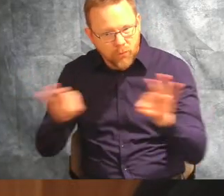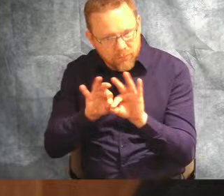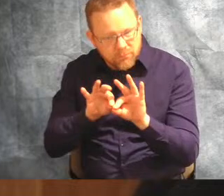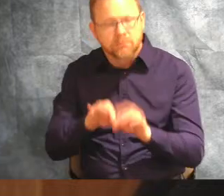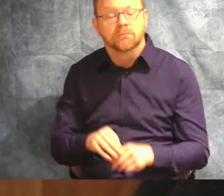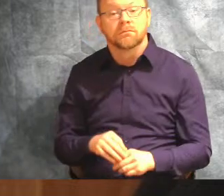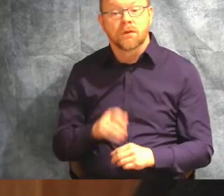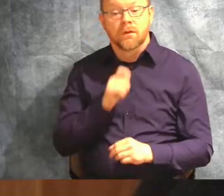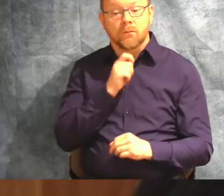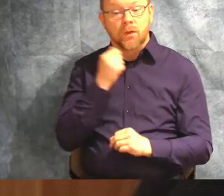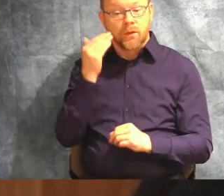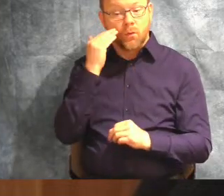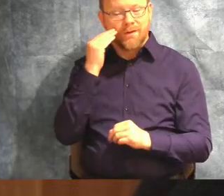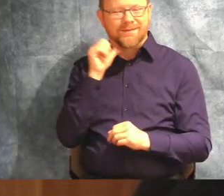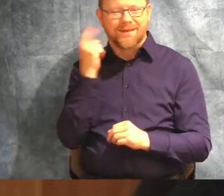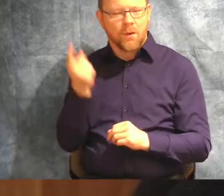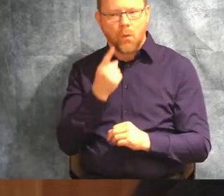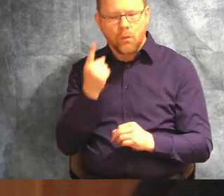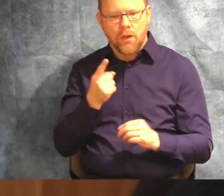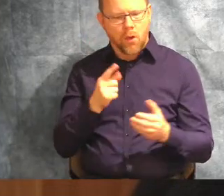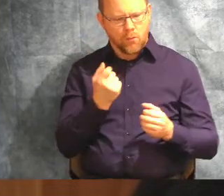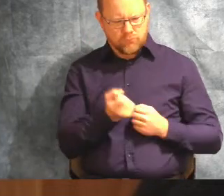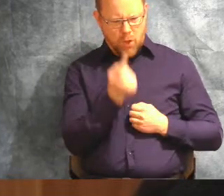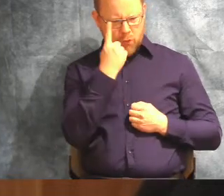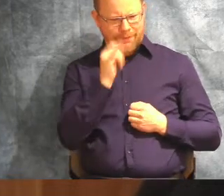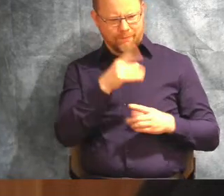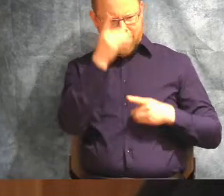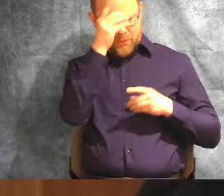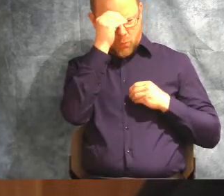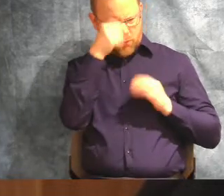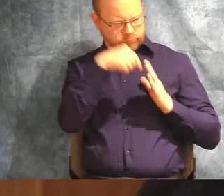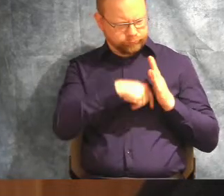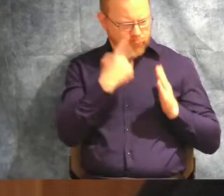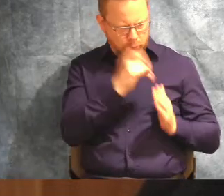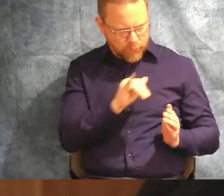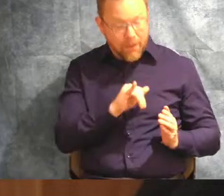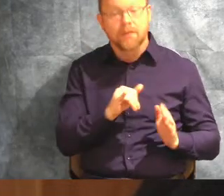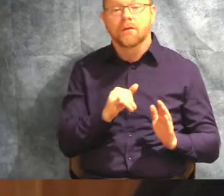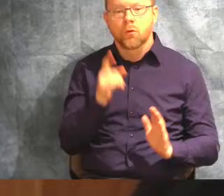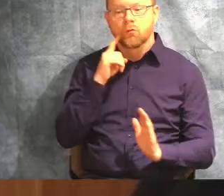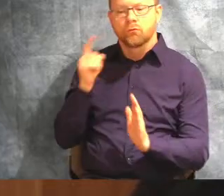awareness is not just about understanding a speech disorder. It's about recognizing the effort and